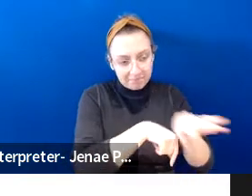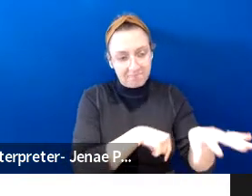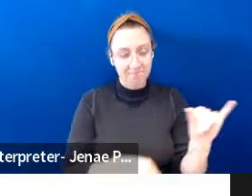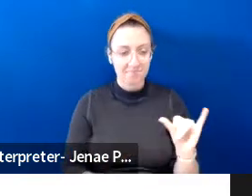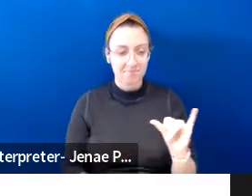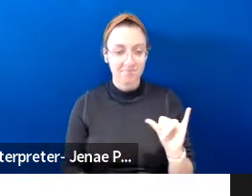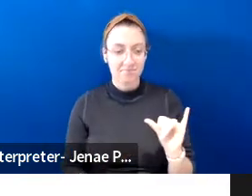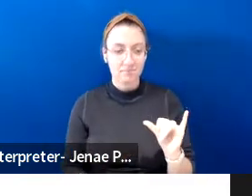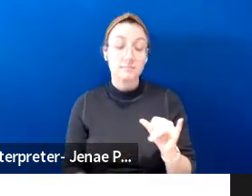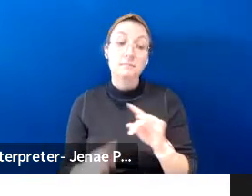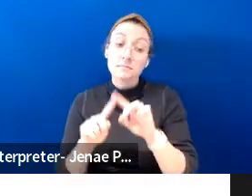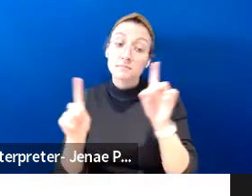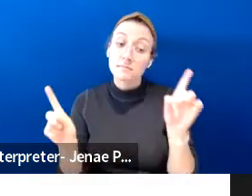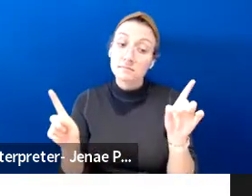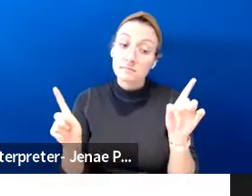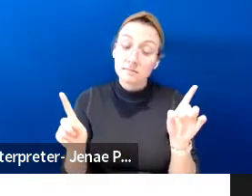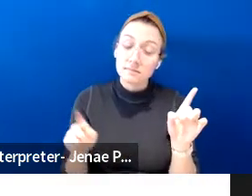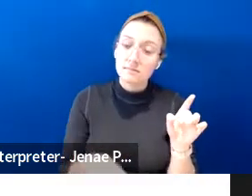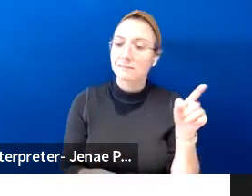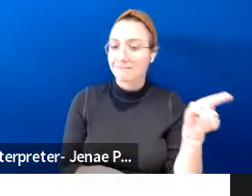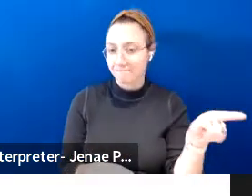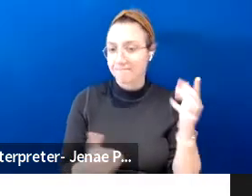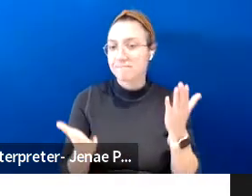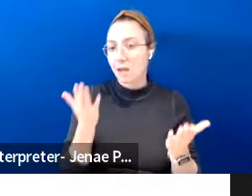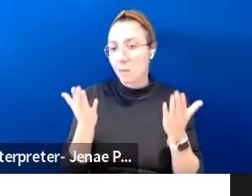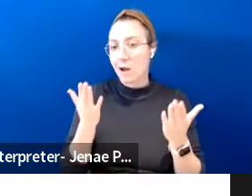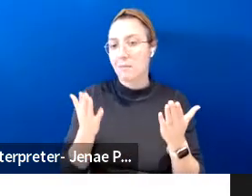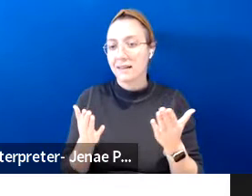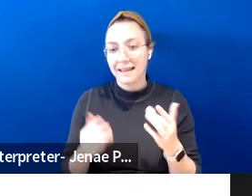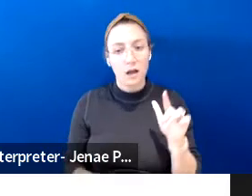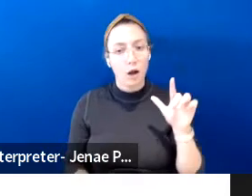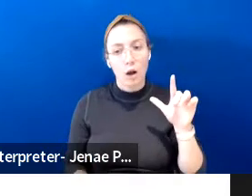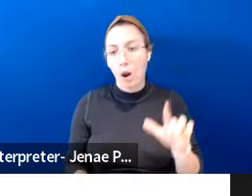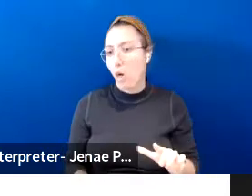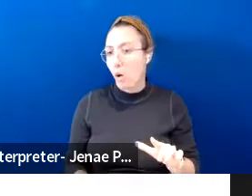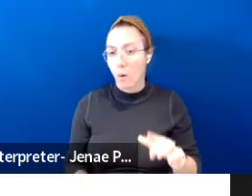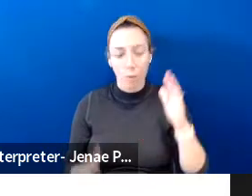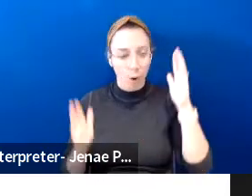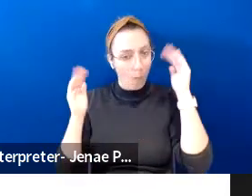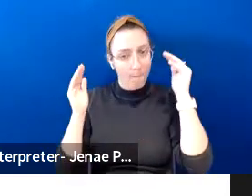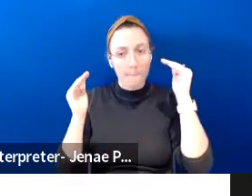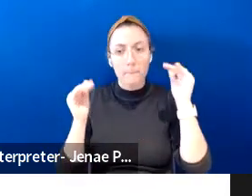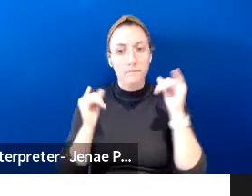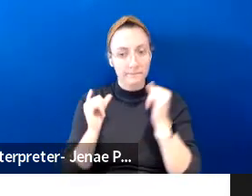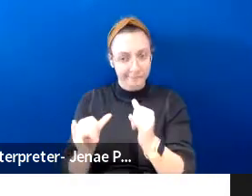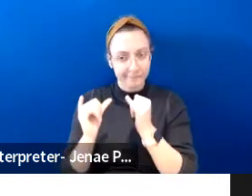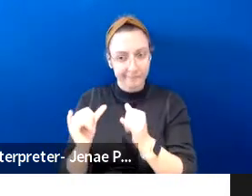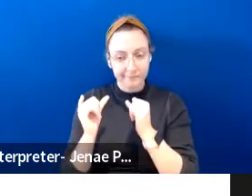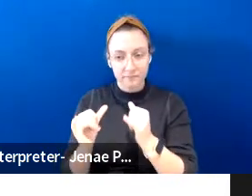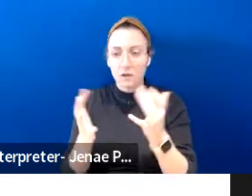However, they are probably low with hope as well. So we want to make sure that we're we're not only